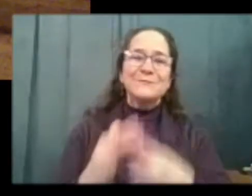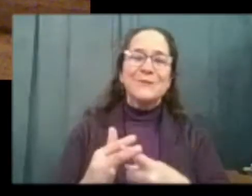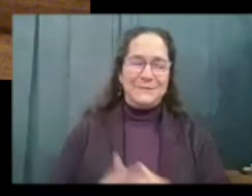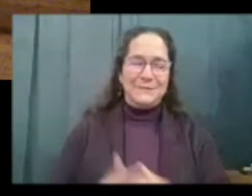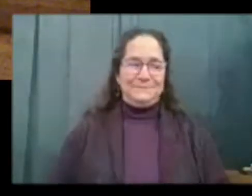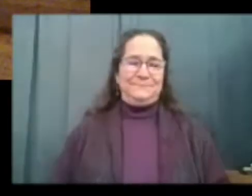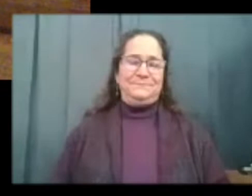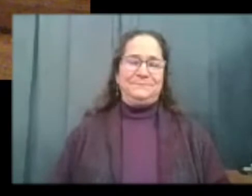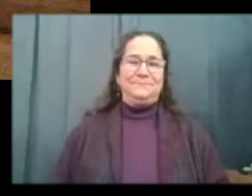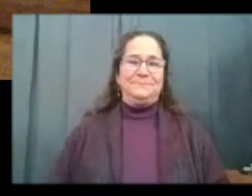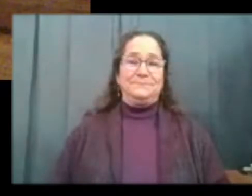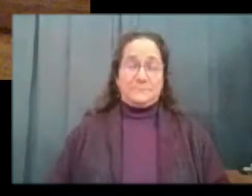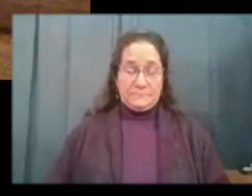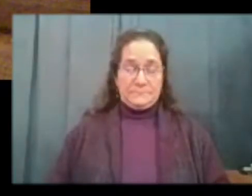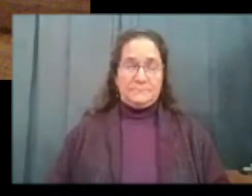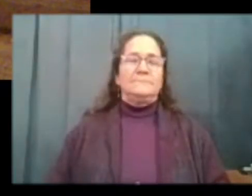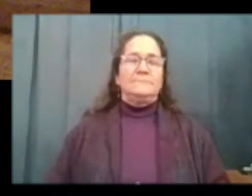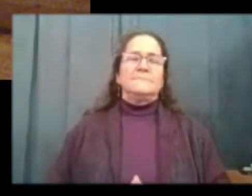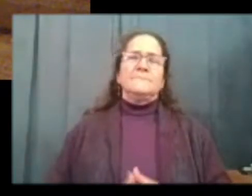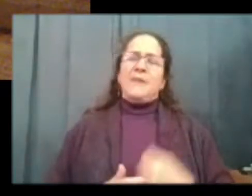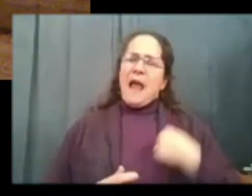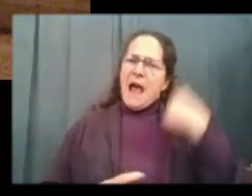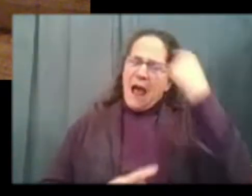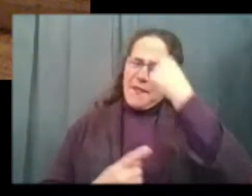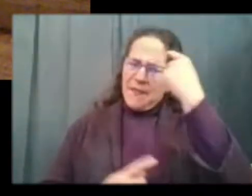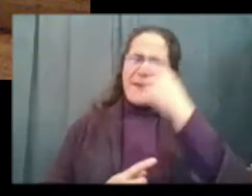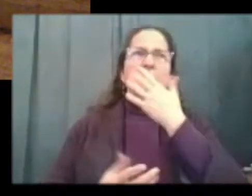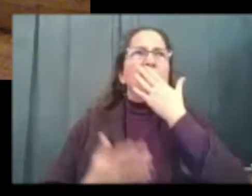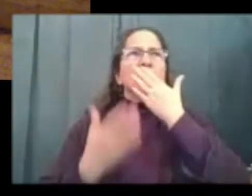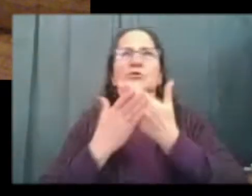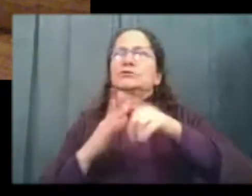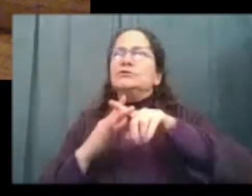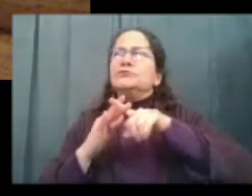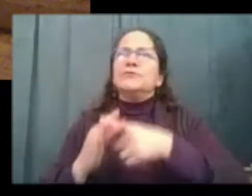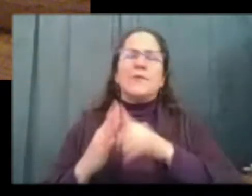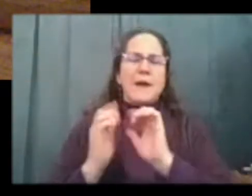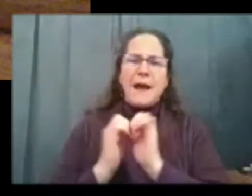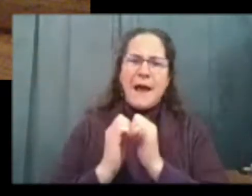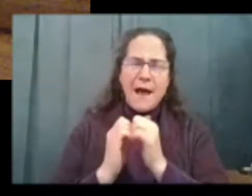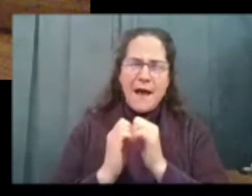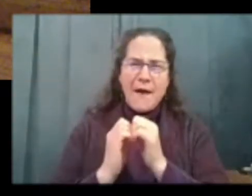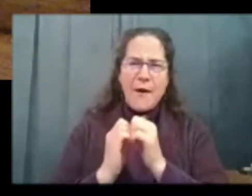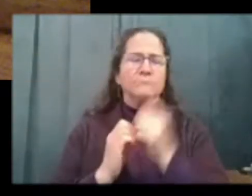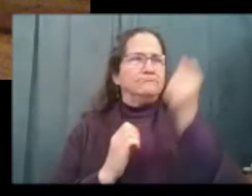As we get started, I think it would be good to begin with an understanding of what